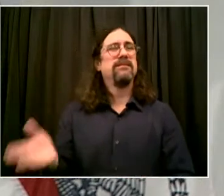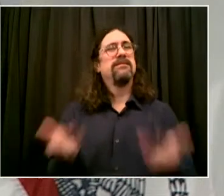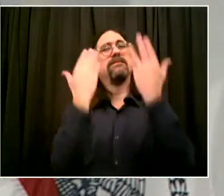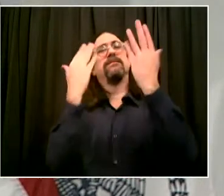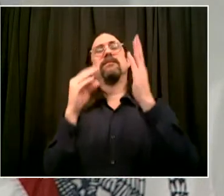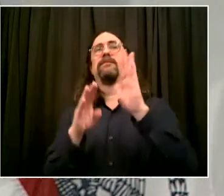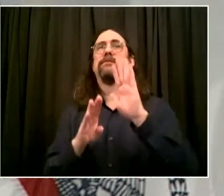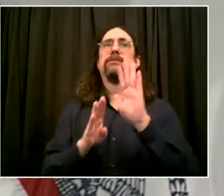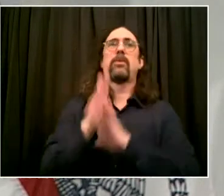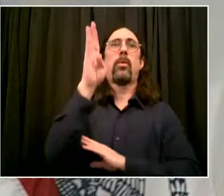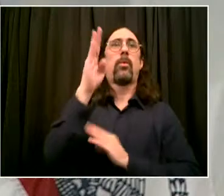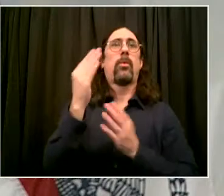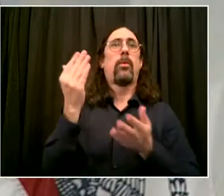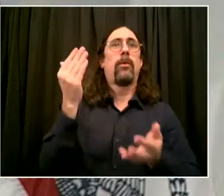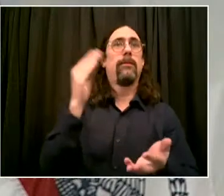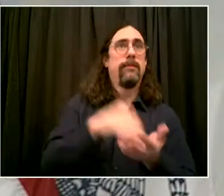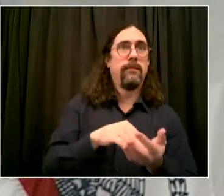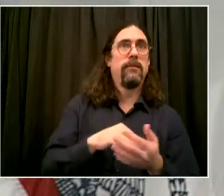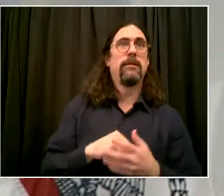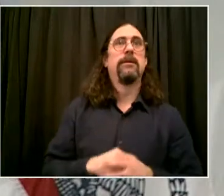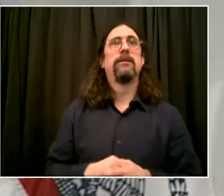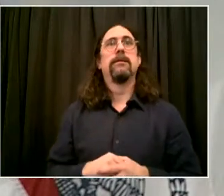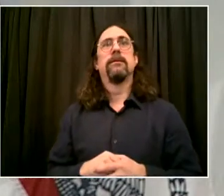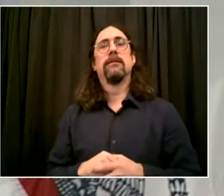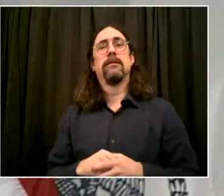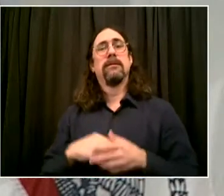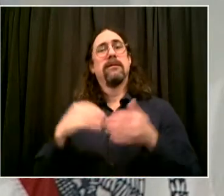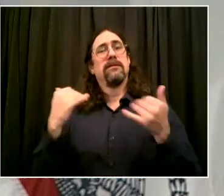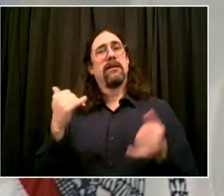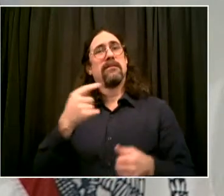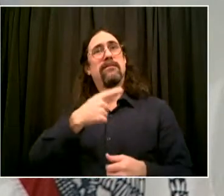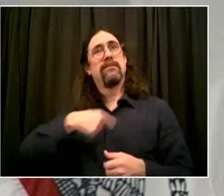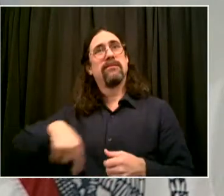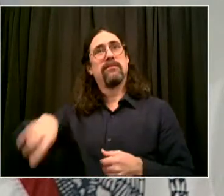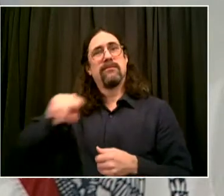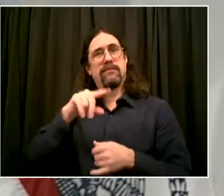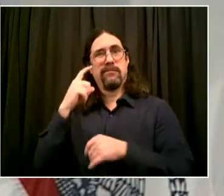ABOUTUT THE BIGGEST CHALLENGE GOING